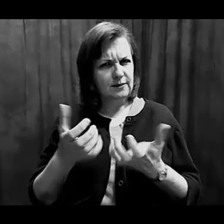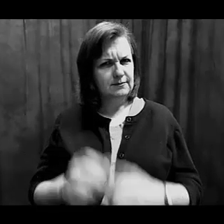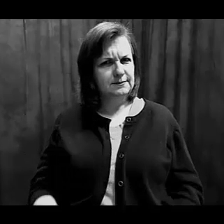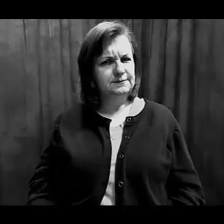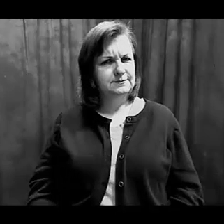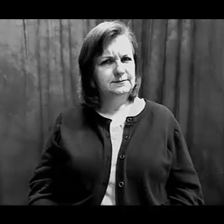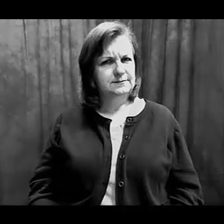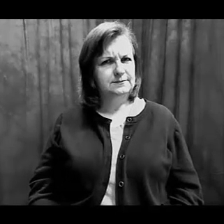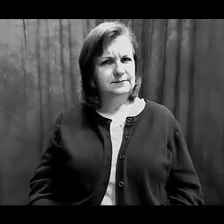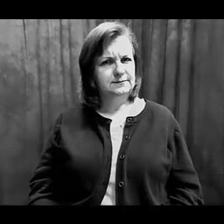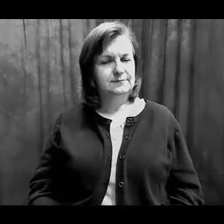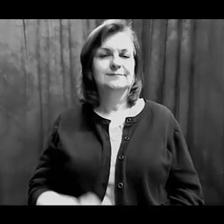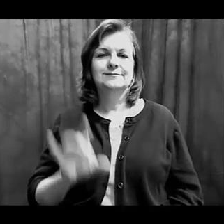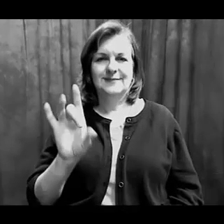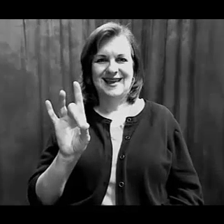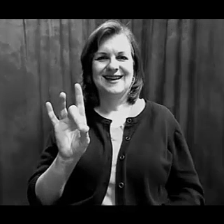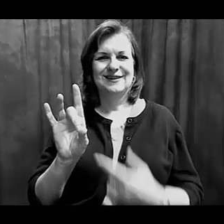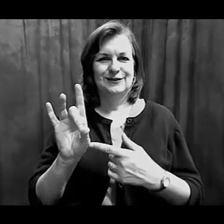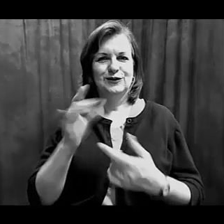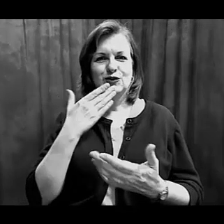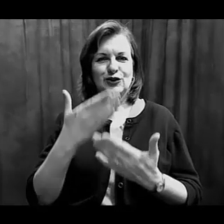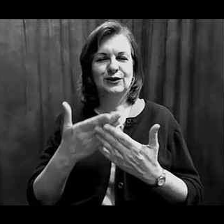do you remember how many it wanted?